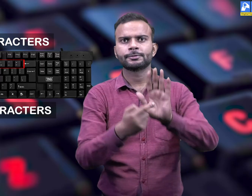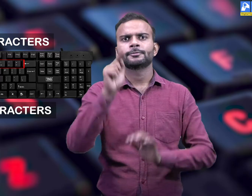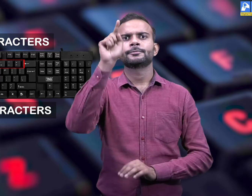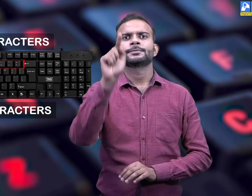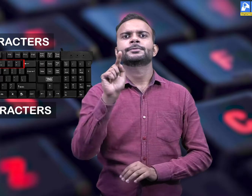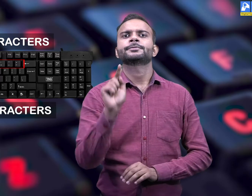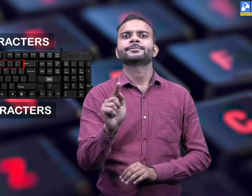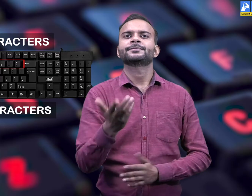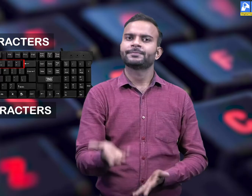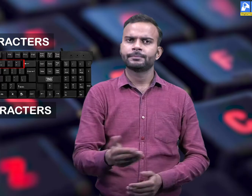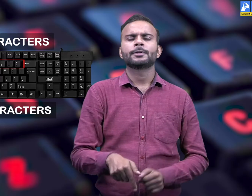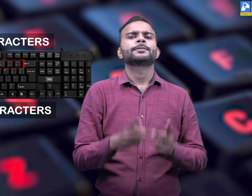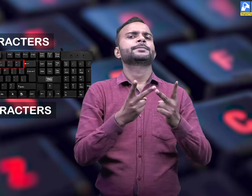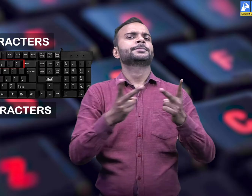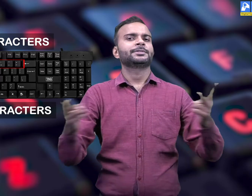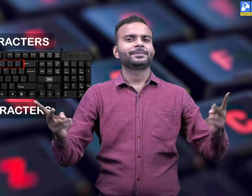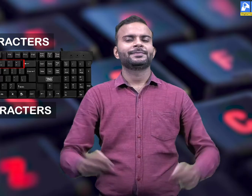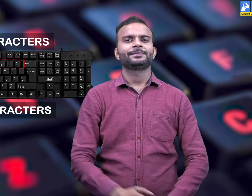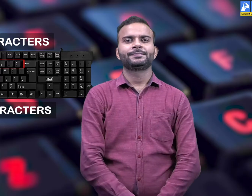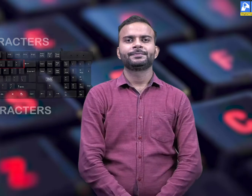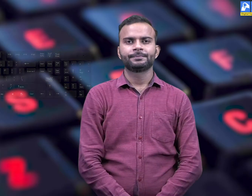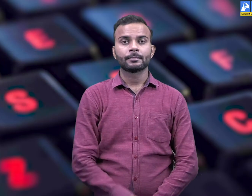plus number one key. Similarly you can type other characters.